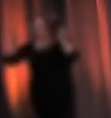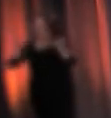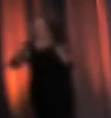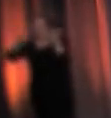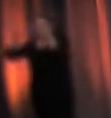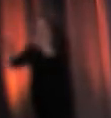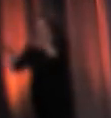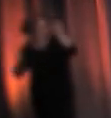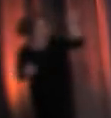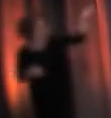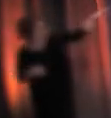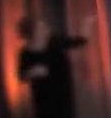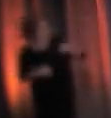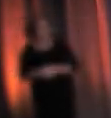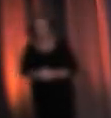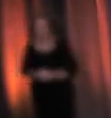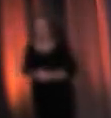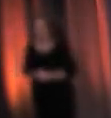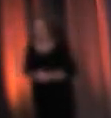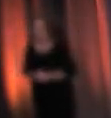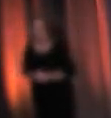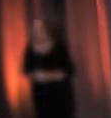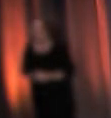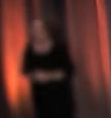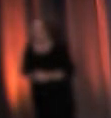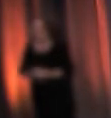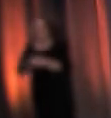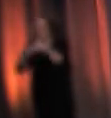applicants and our judges are from a new intellectual